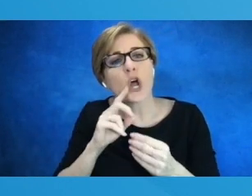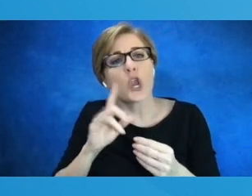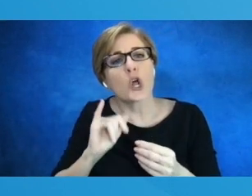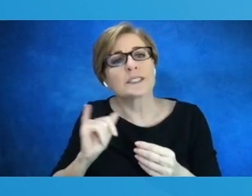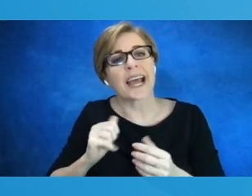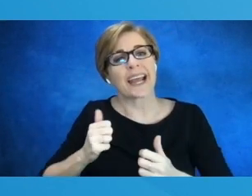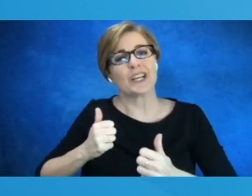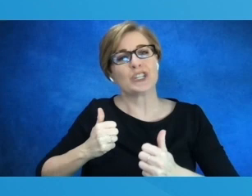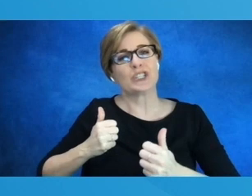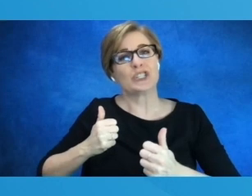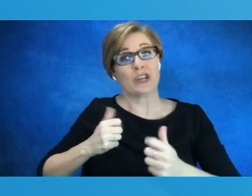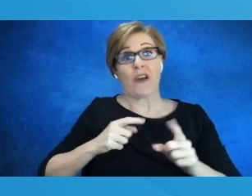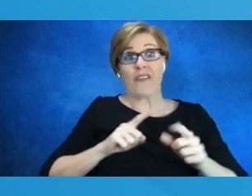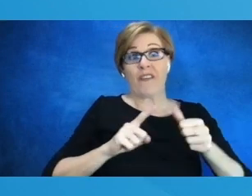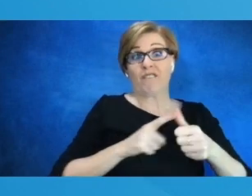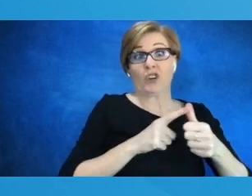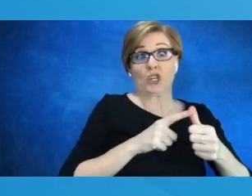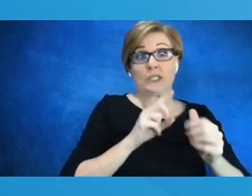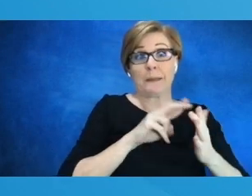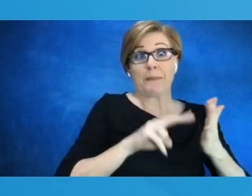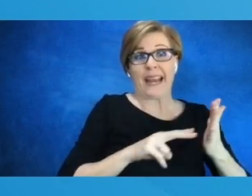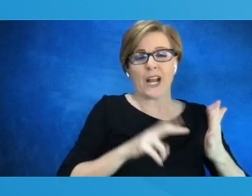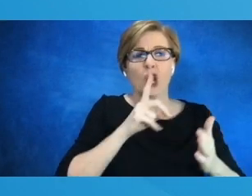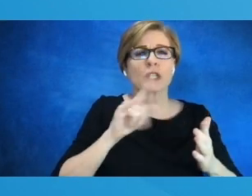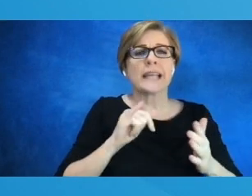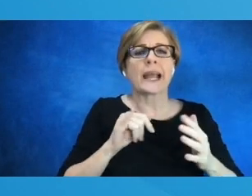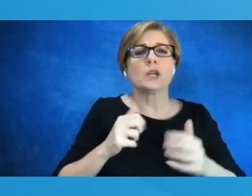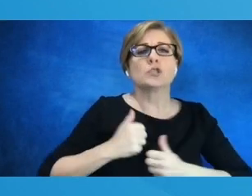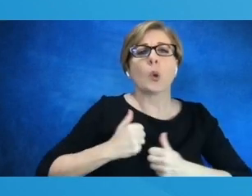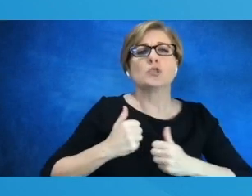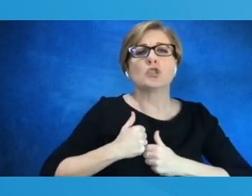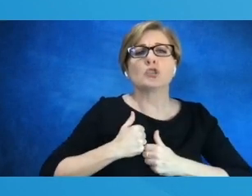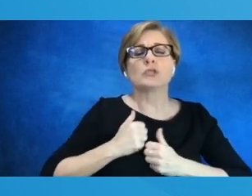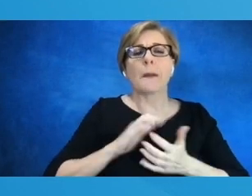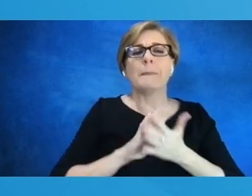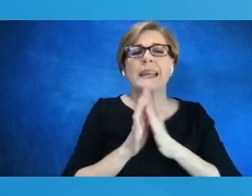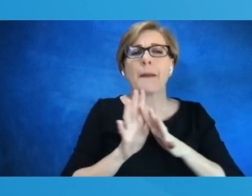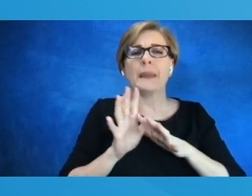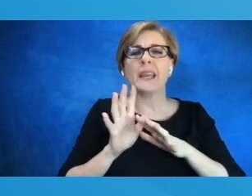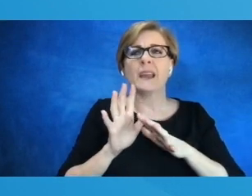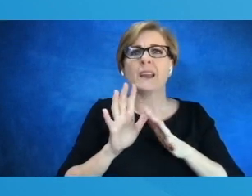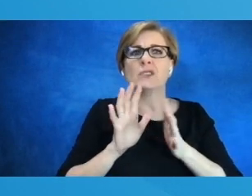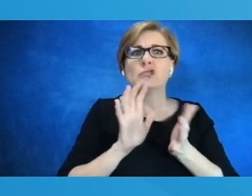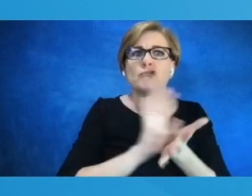first or being trampled in the second, it's opposite. OK.